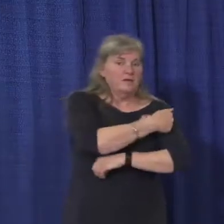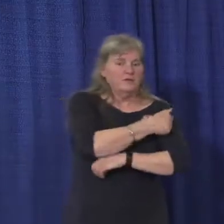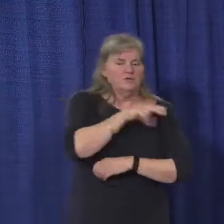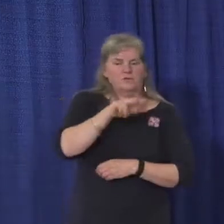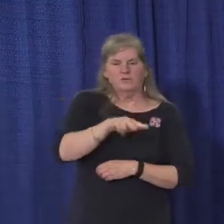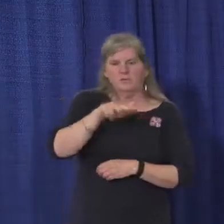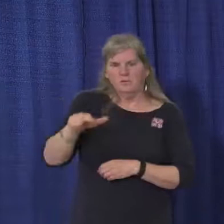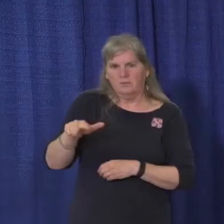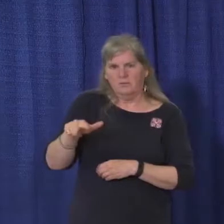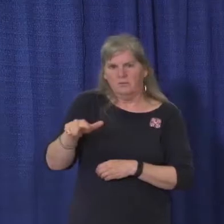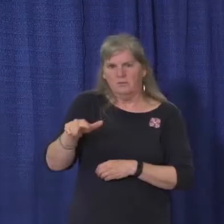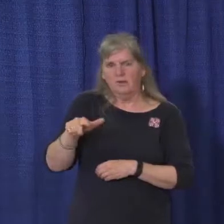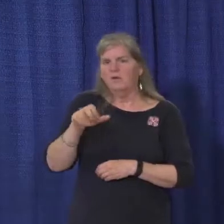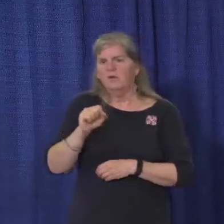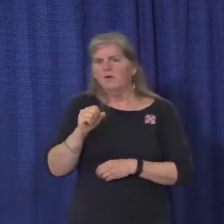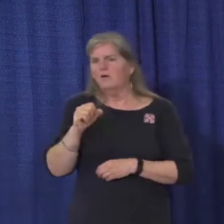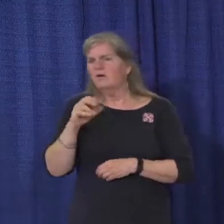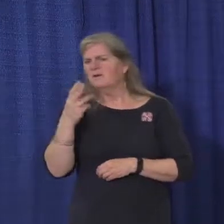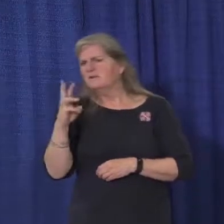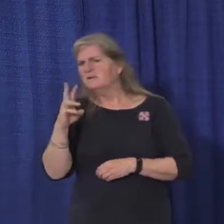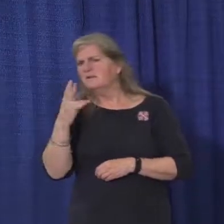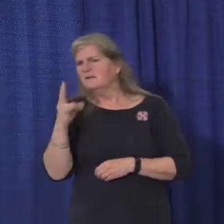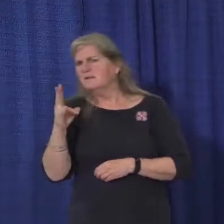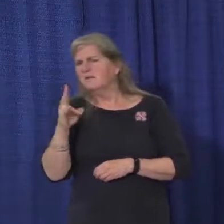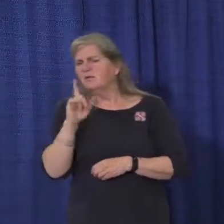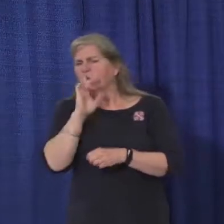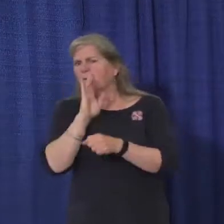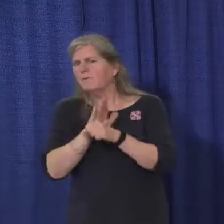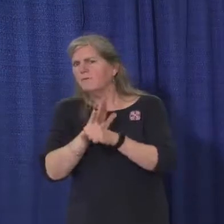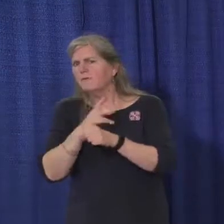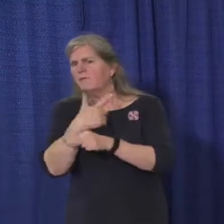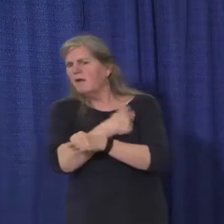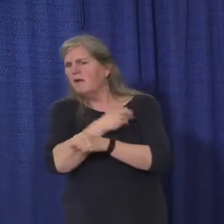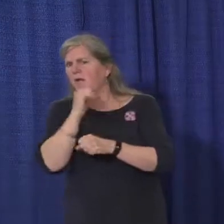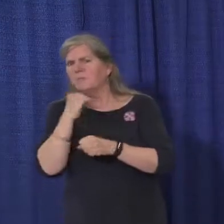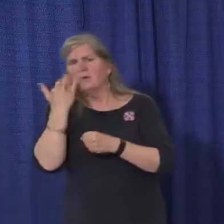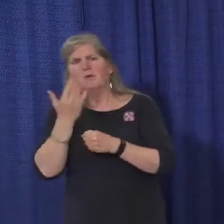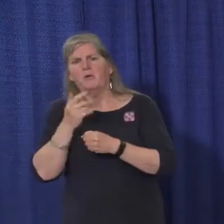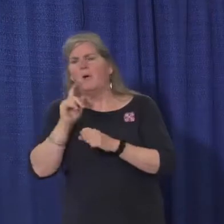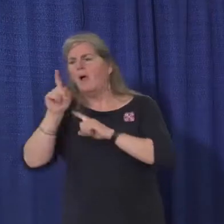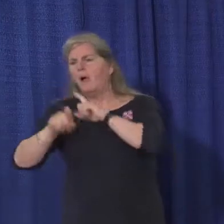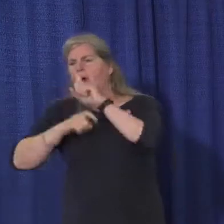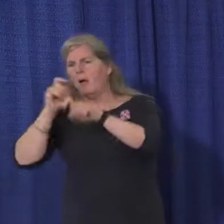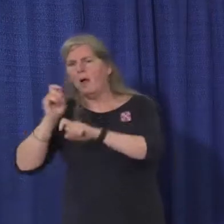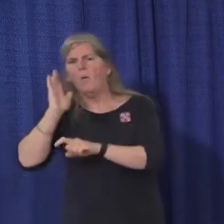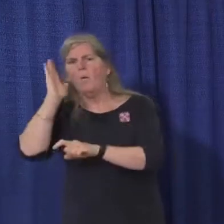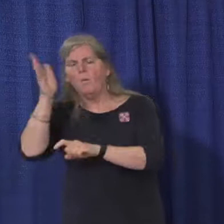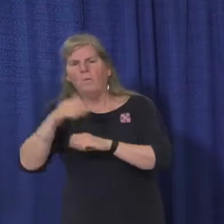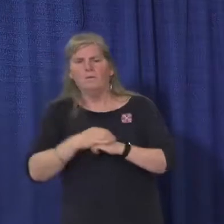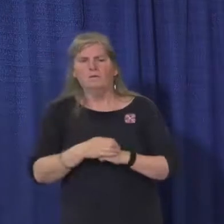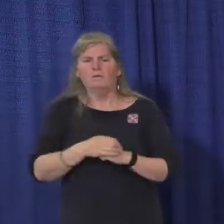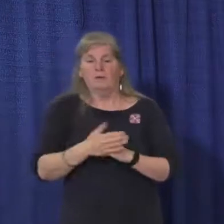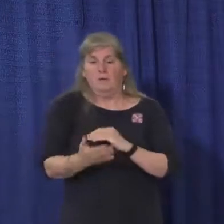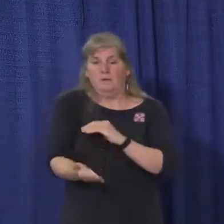We've had another 16 or 17 where we still need to confirm. And as there this morning 44